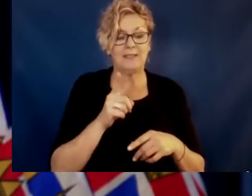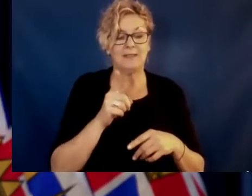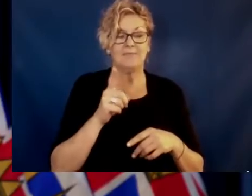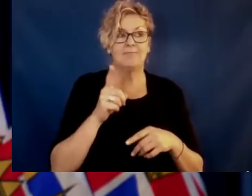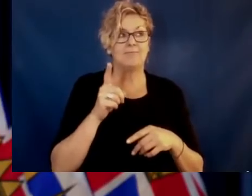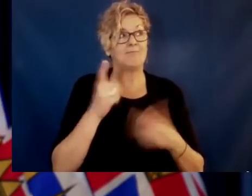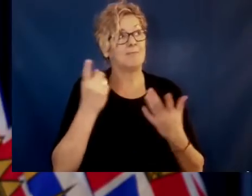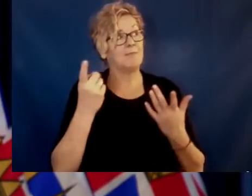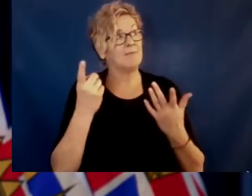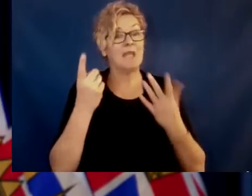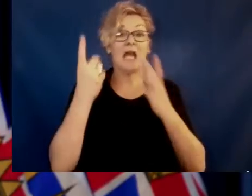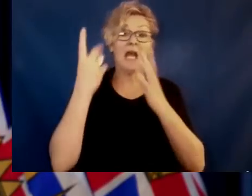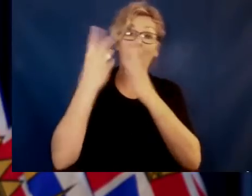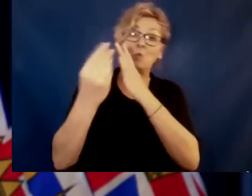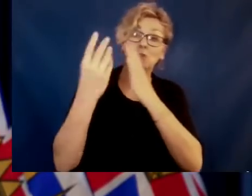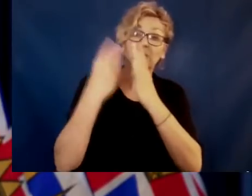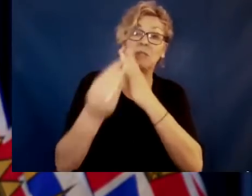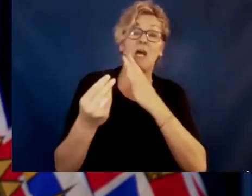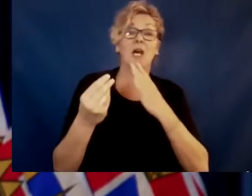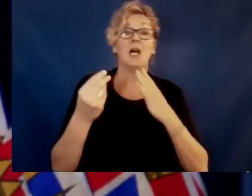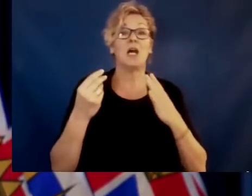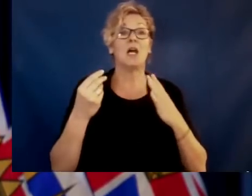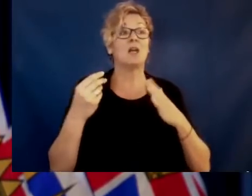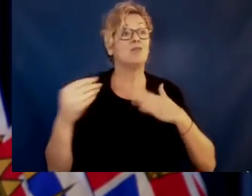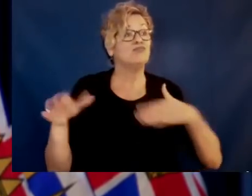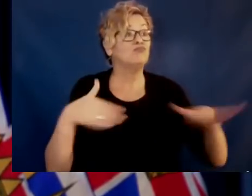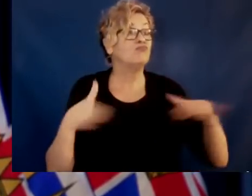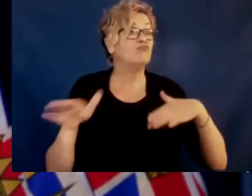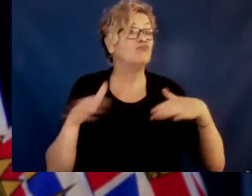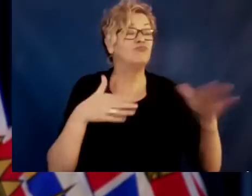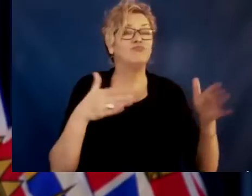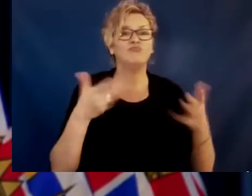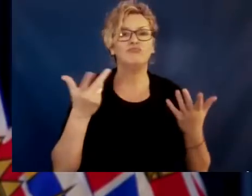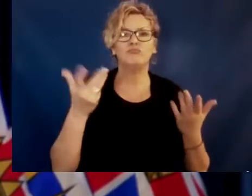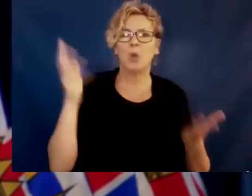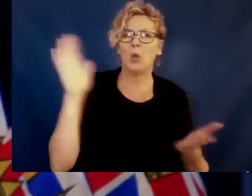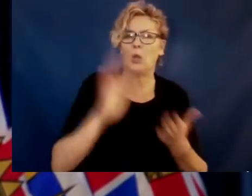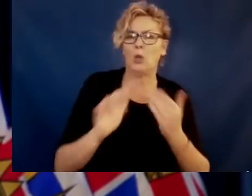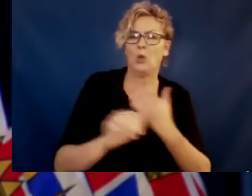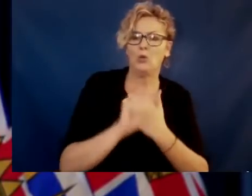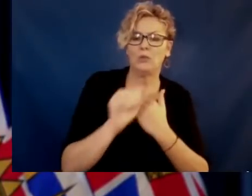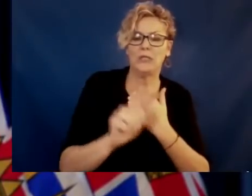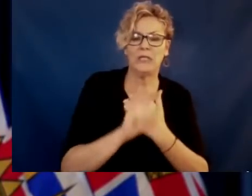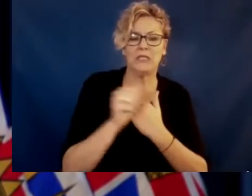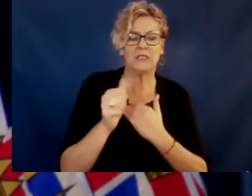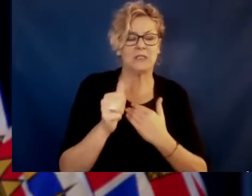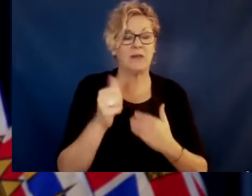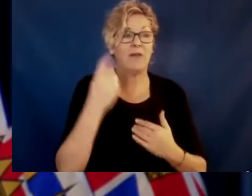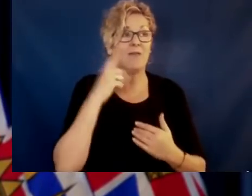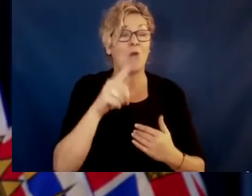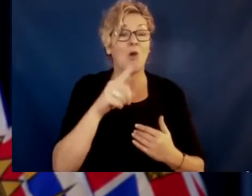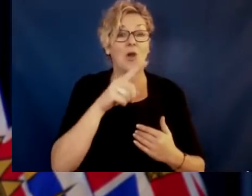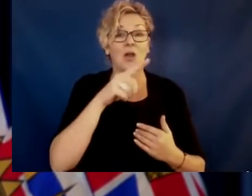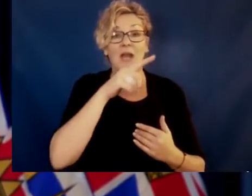innovative things that I've been hearing from my friends and from parents around the province about things we can do to do that